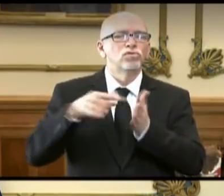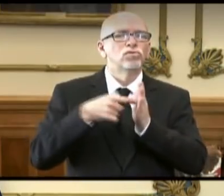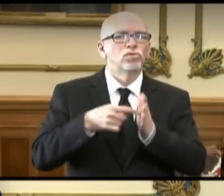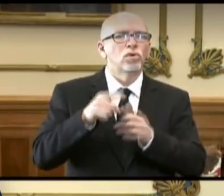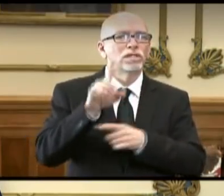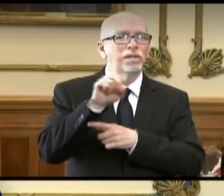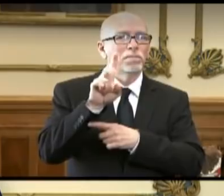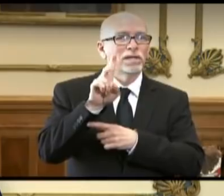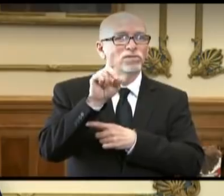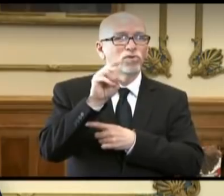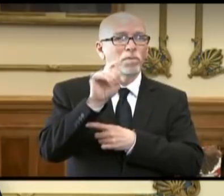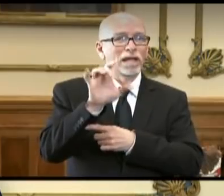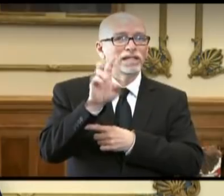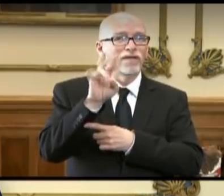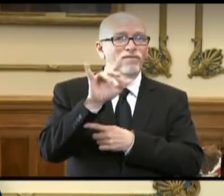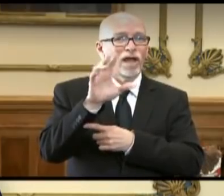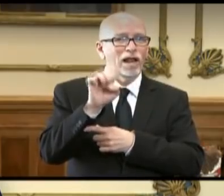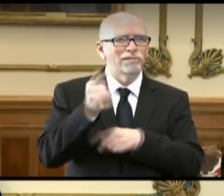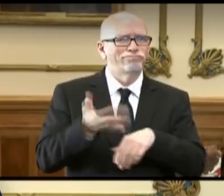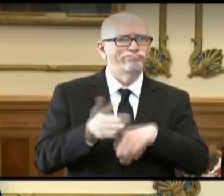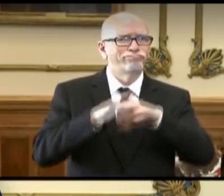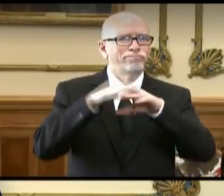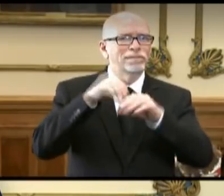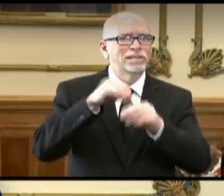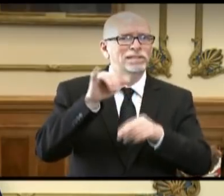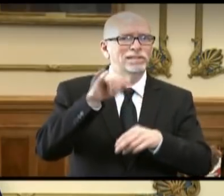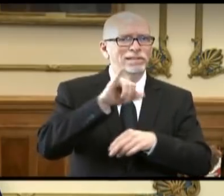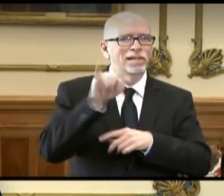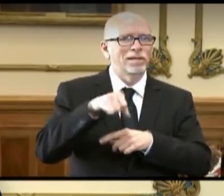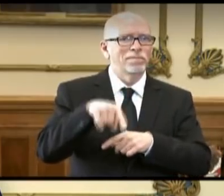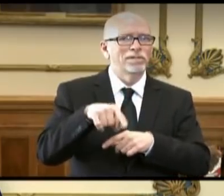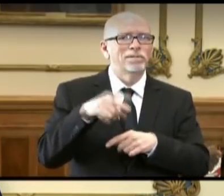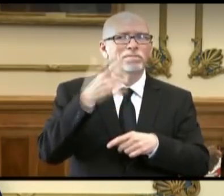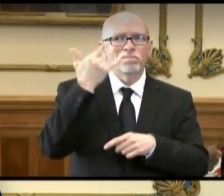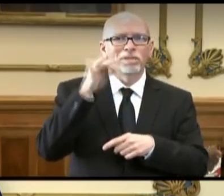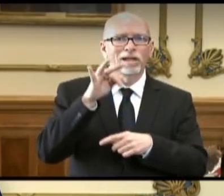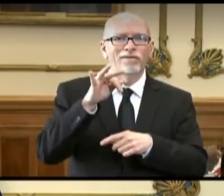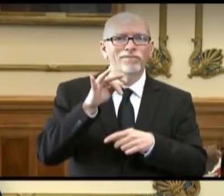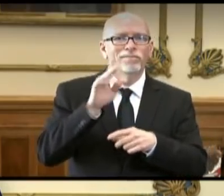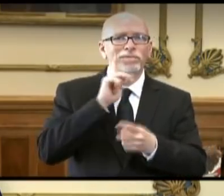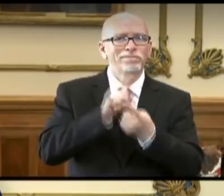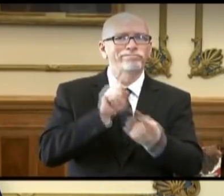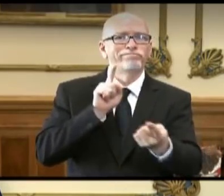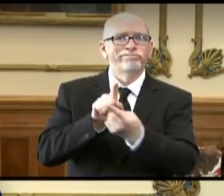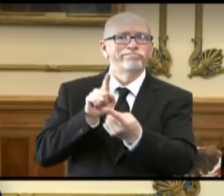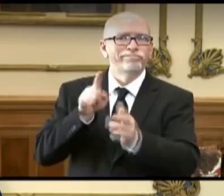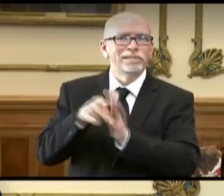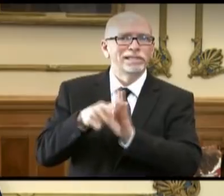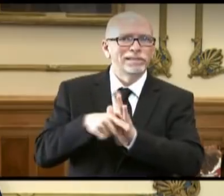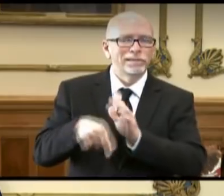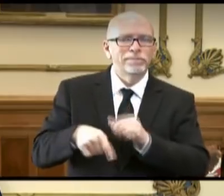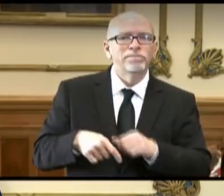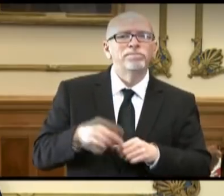GOOD AFTERNOON, CAITLYN. GOOD AFTERNOON, GOVERNOR. TWO QUESTIONS. RESEARCH SHOWS THAT DOMESTIC